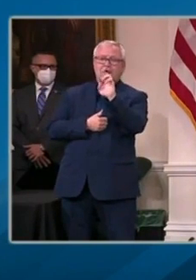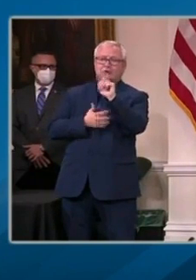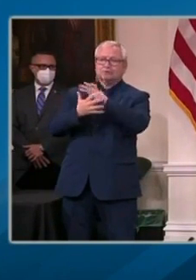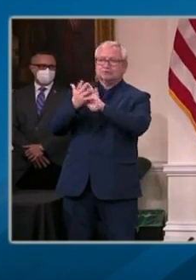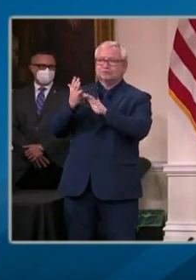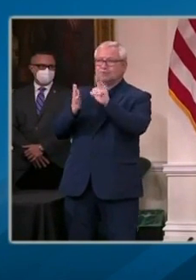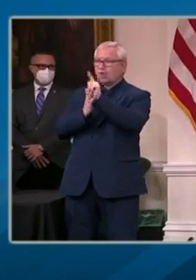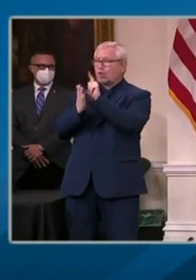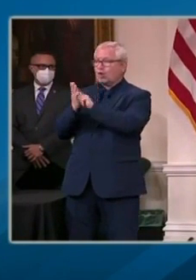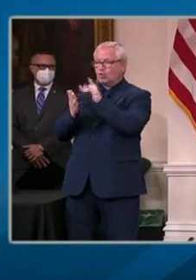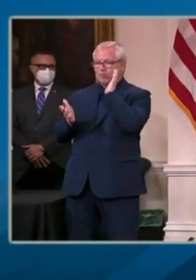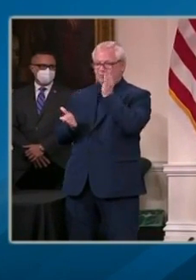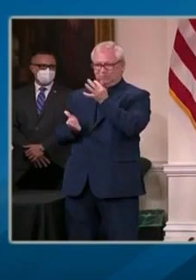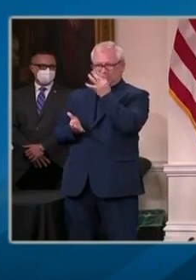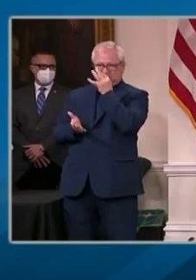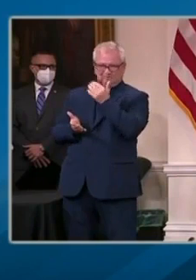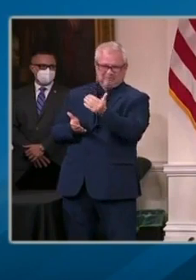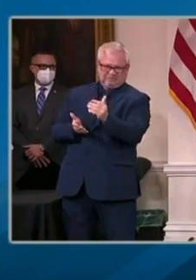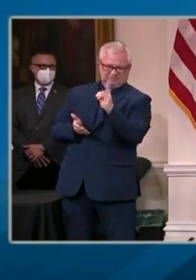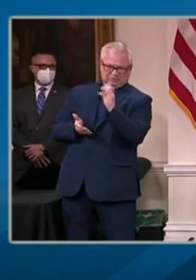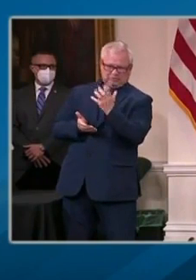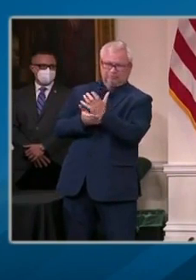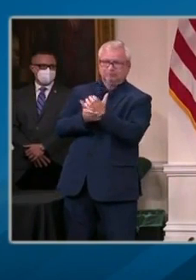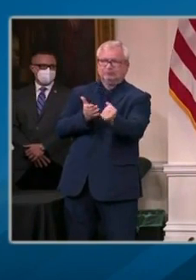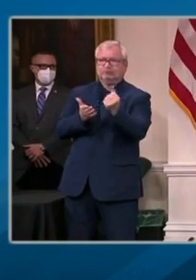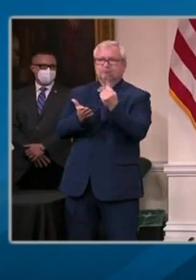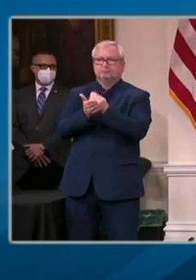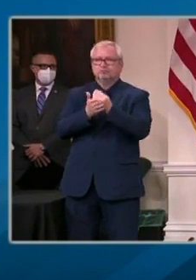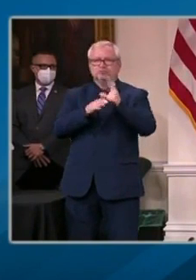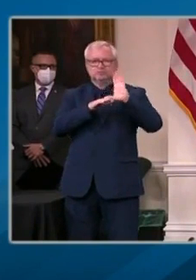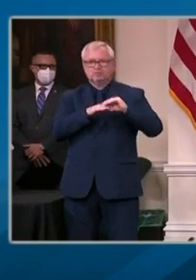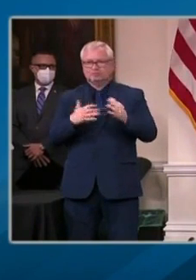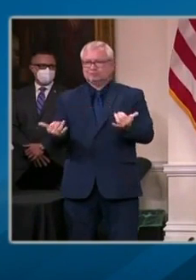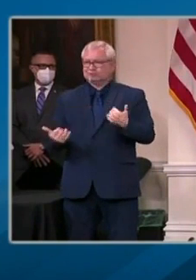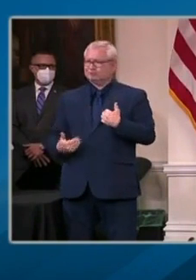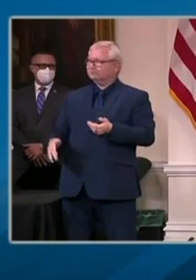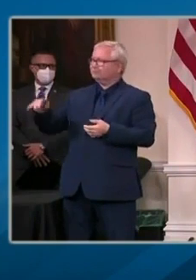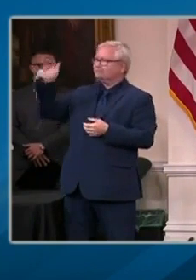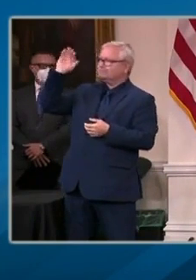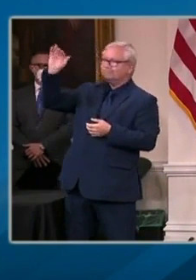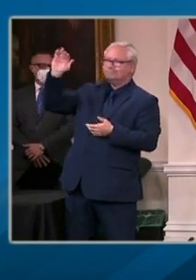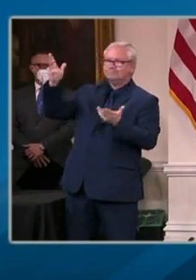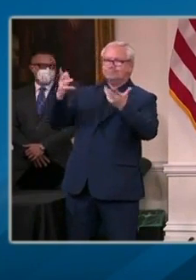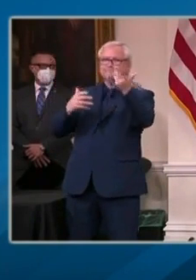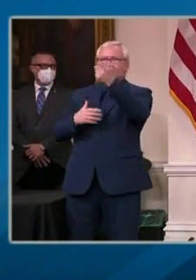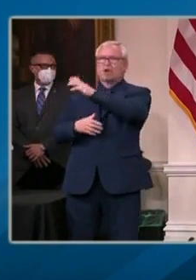MONTHS AGO AND CARES ACT FUNDING WILL RUN OUT AT THE END OF THIS MONTH.